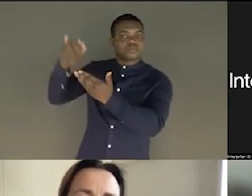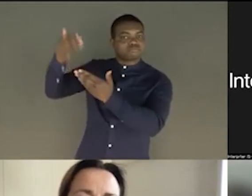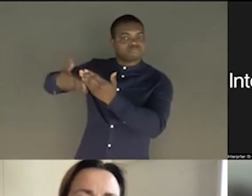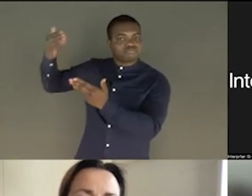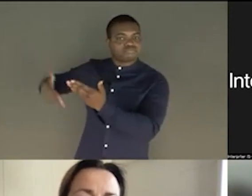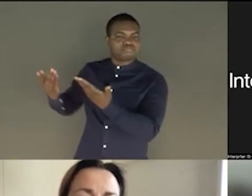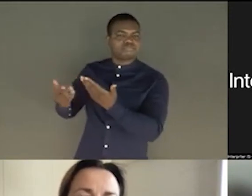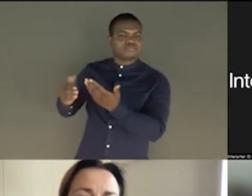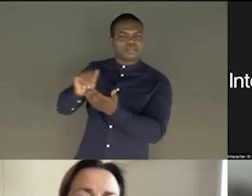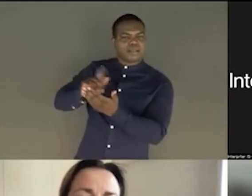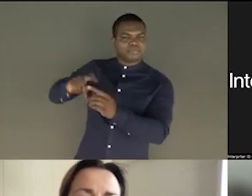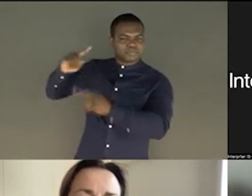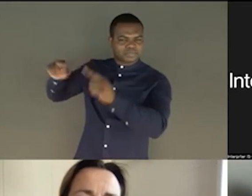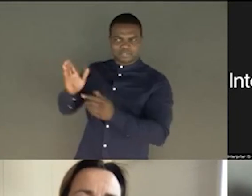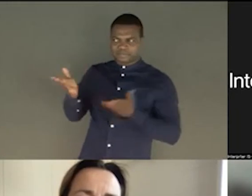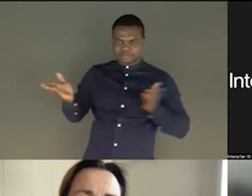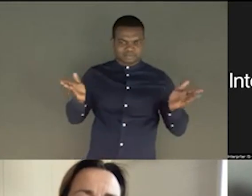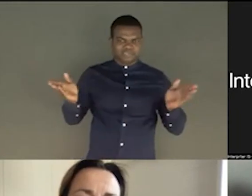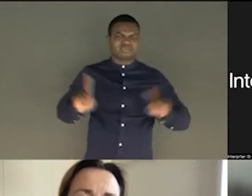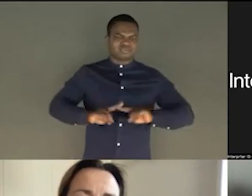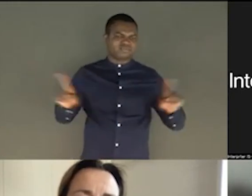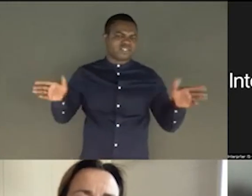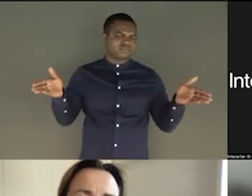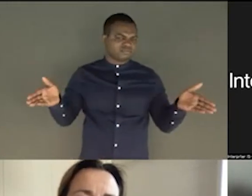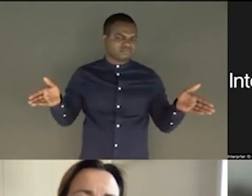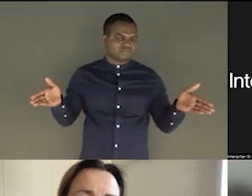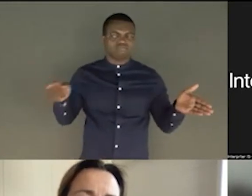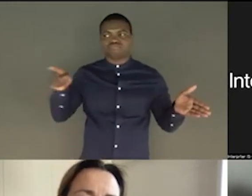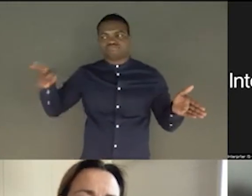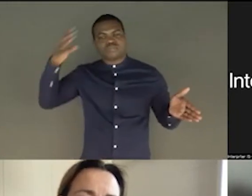the level of accessibility of a private website and of a public website.